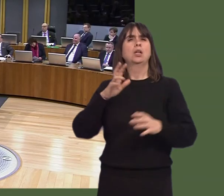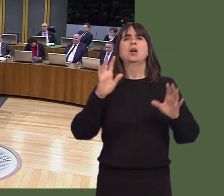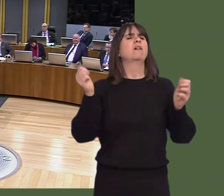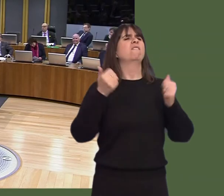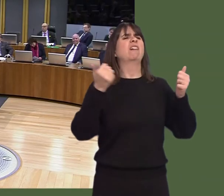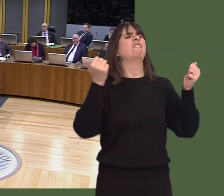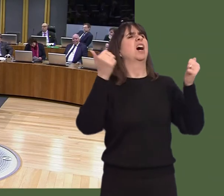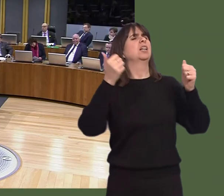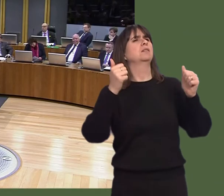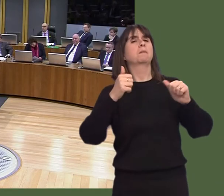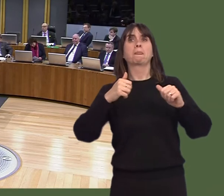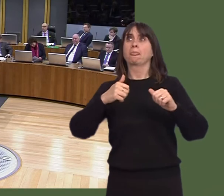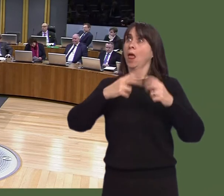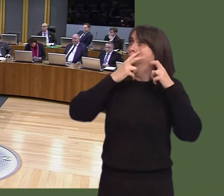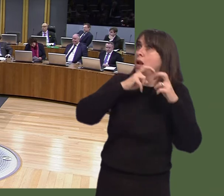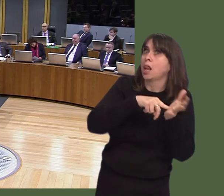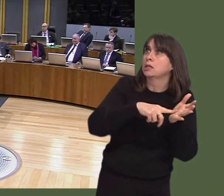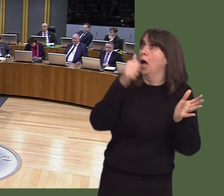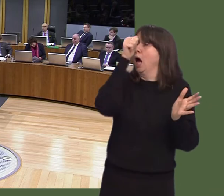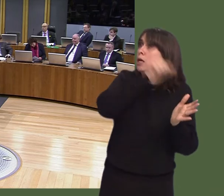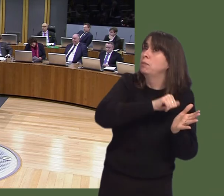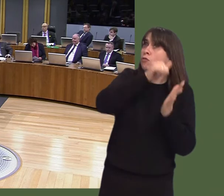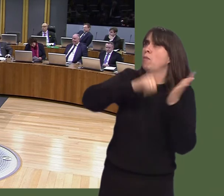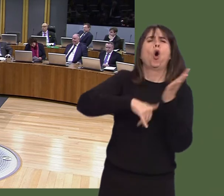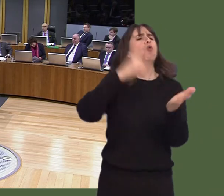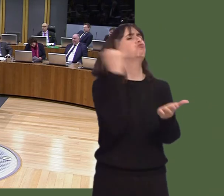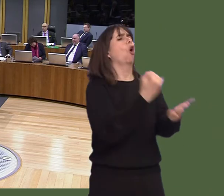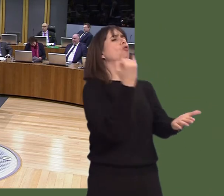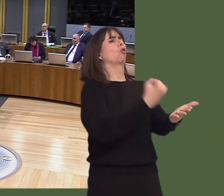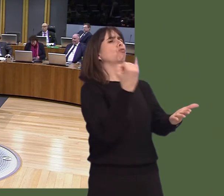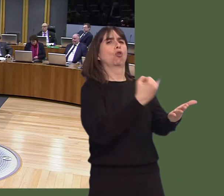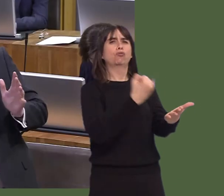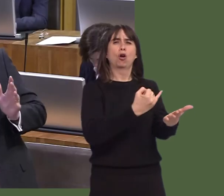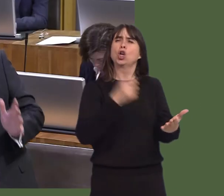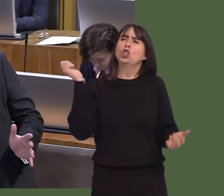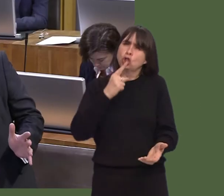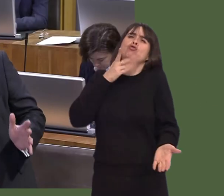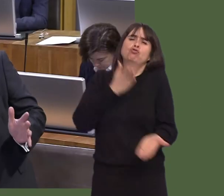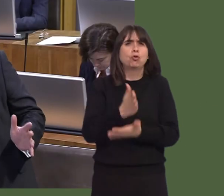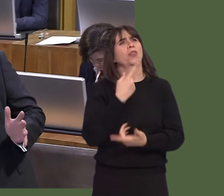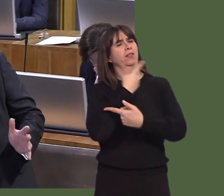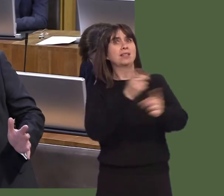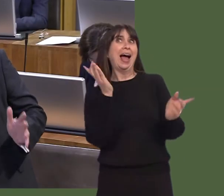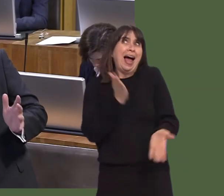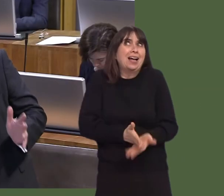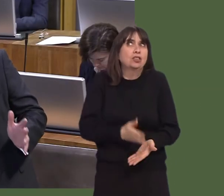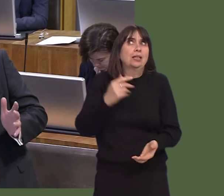order? Y Llywydd / The Llywydd: No, you've hadó Andrew RT Davies AM: The First Minister has misrepresentedó Y Llywydd / The Llywydd: No, there is no point